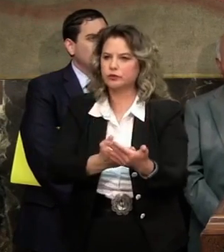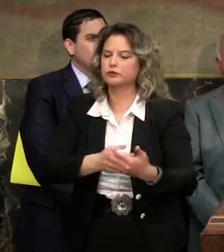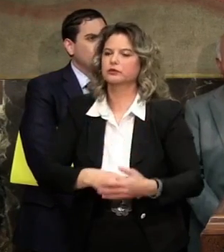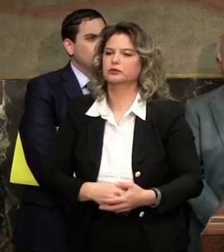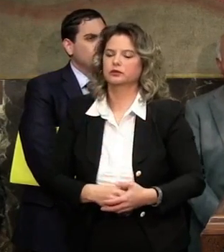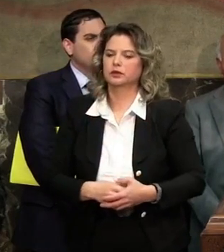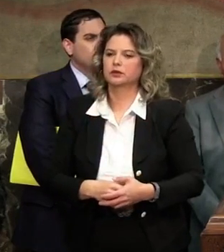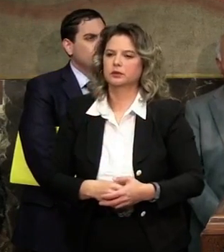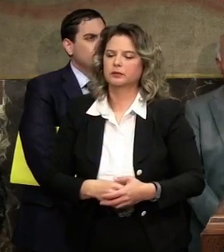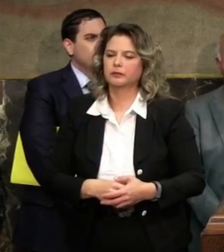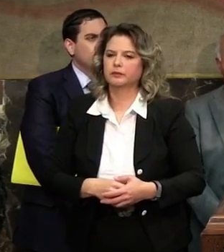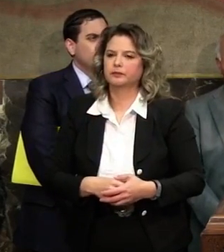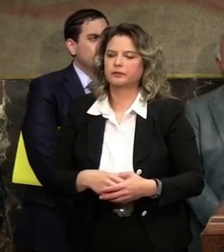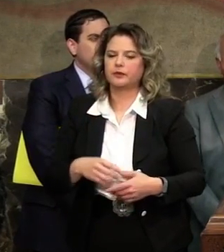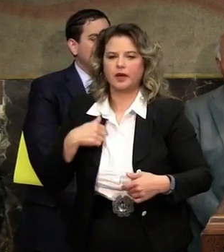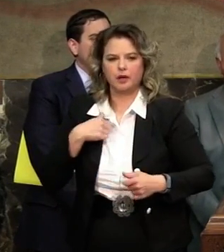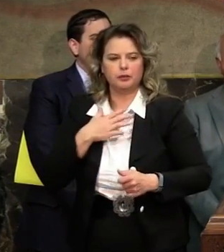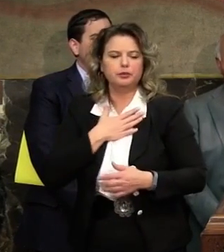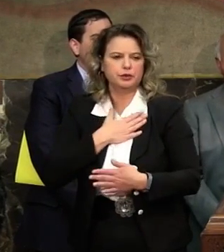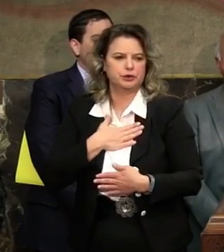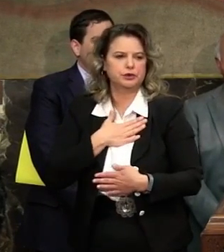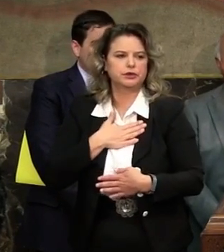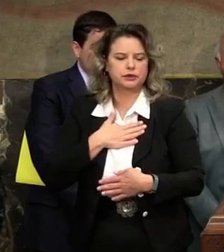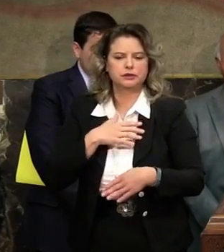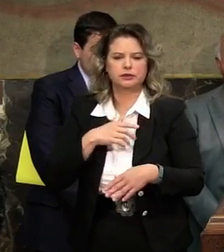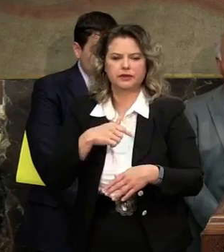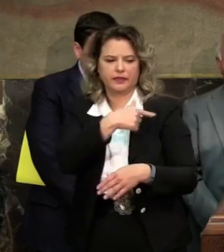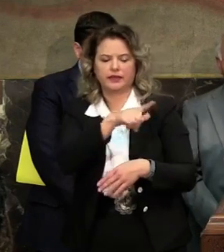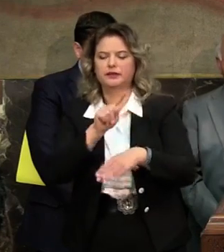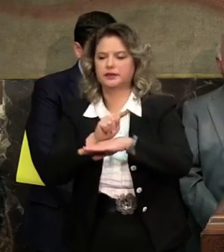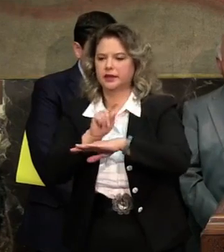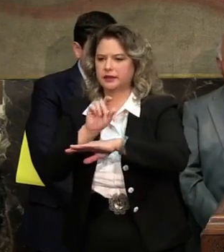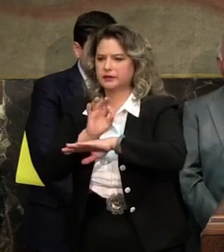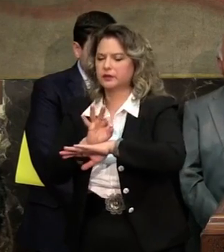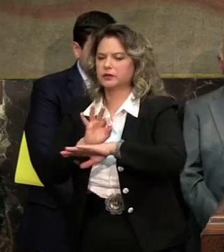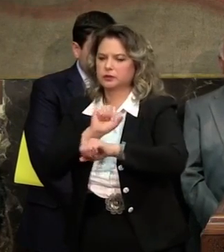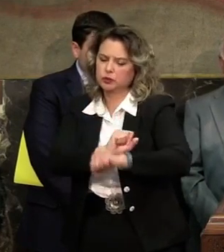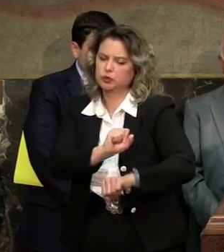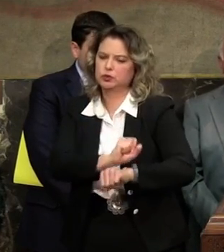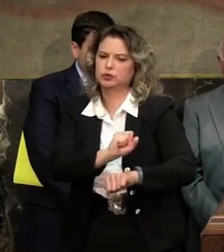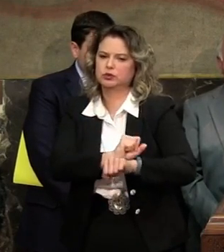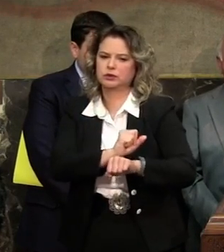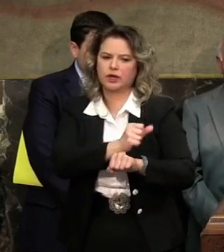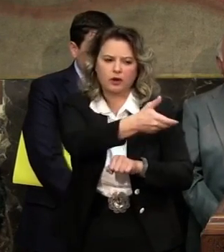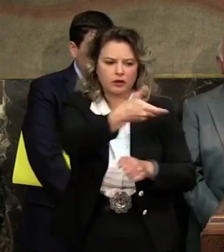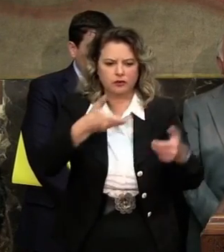appreciate the work of this task force in bringing these best practices these